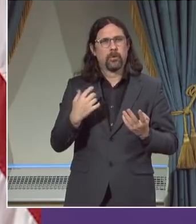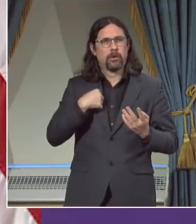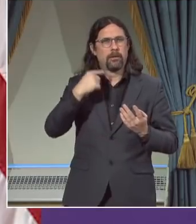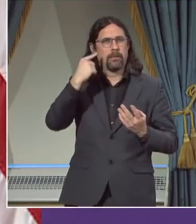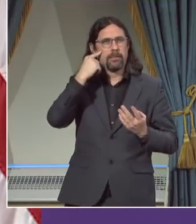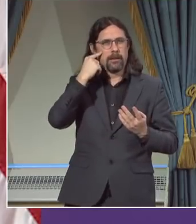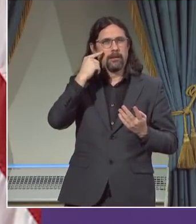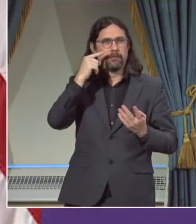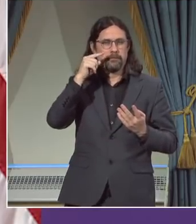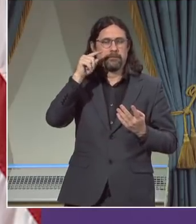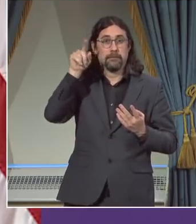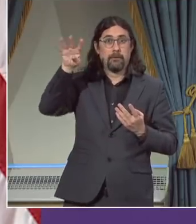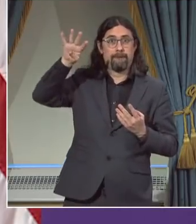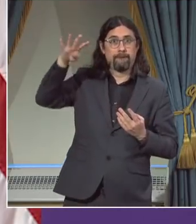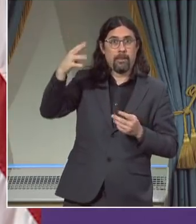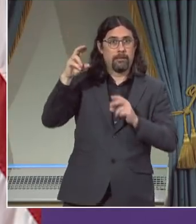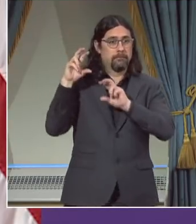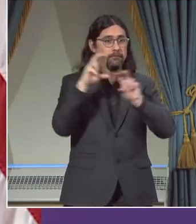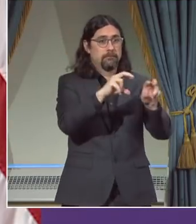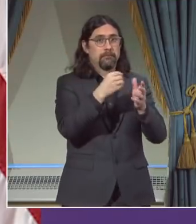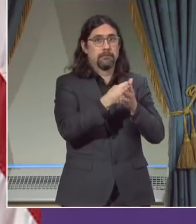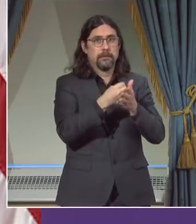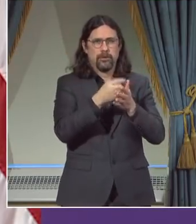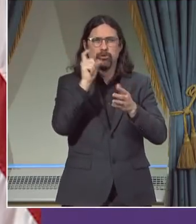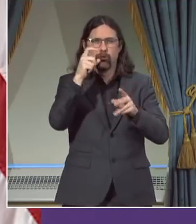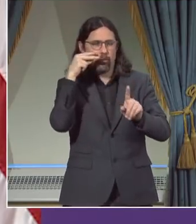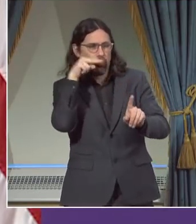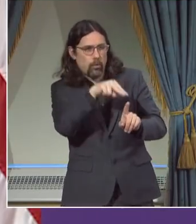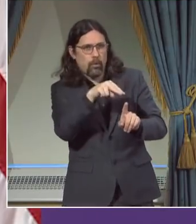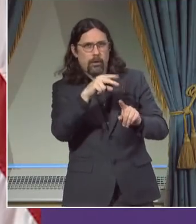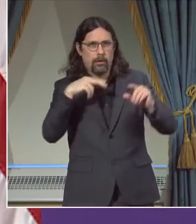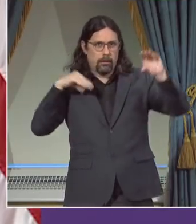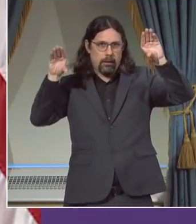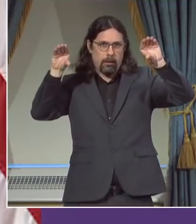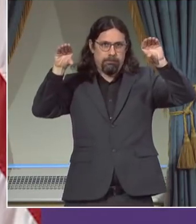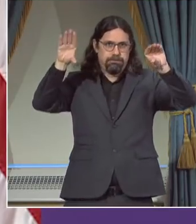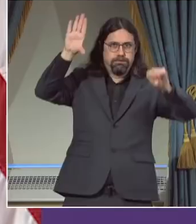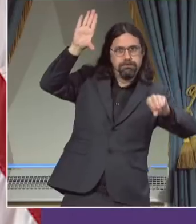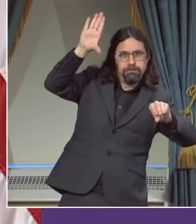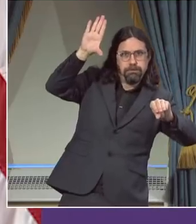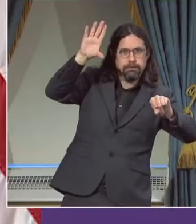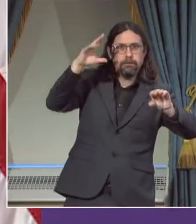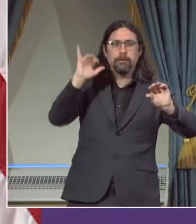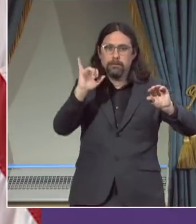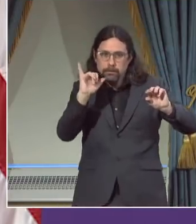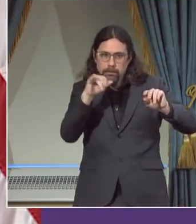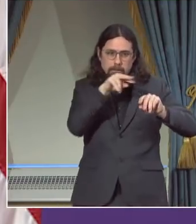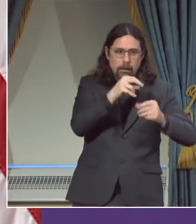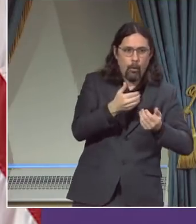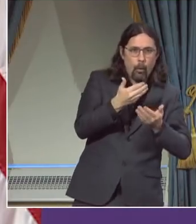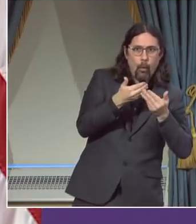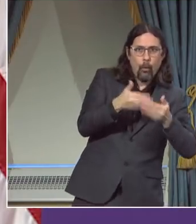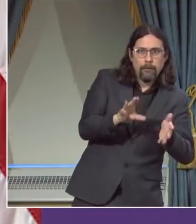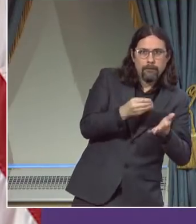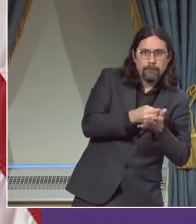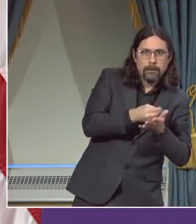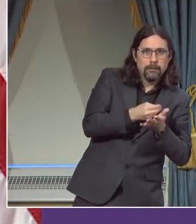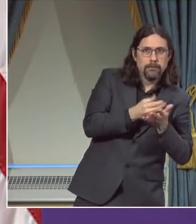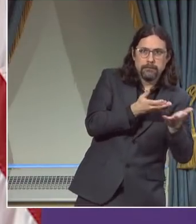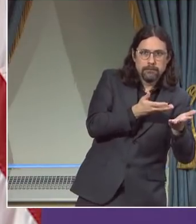WERE INCURRED BECAUSE OF COVID-19 AND THAT SHOULD BE FOR ALL STATES, ALL